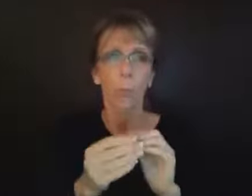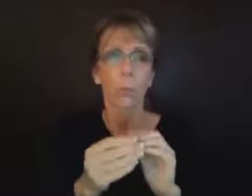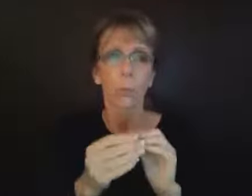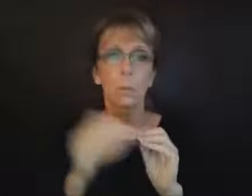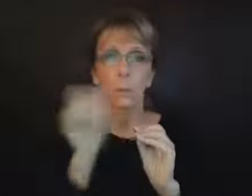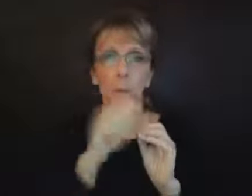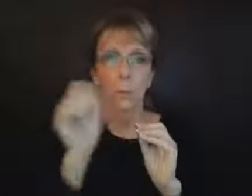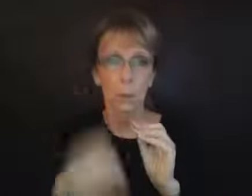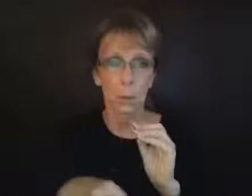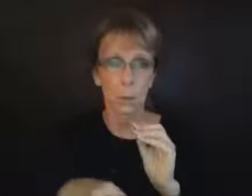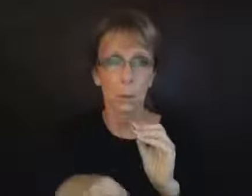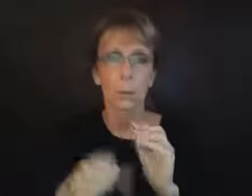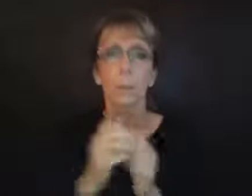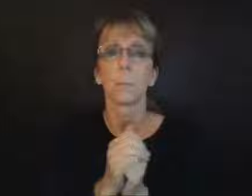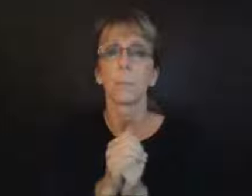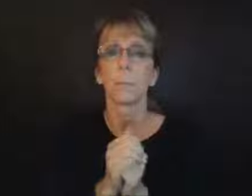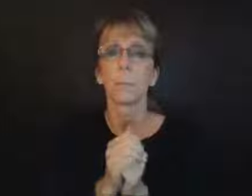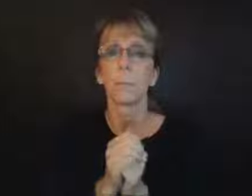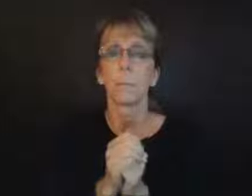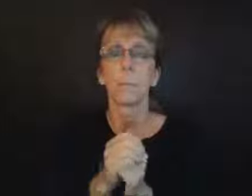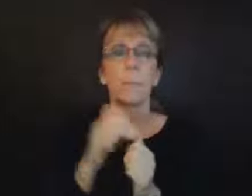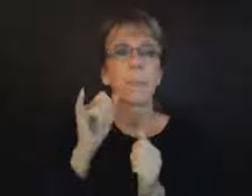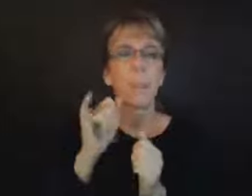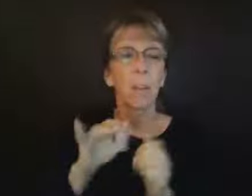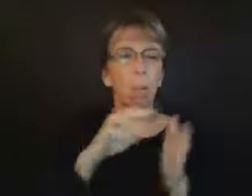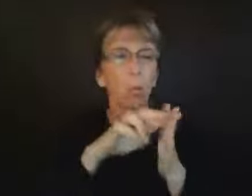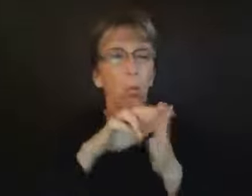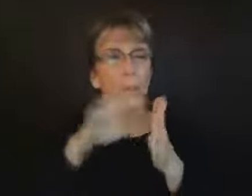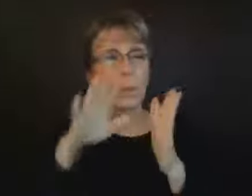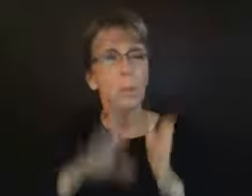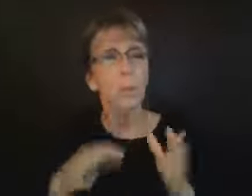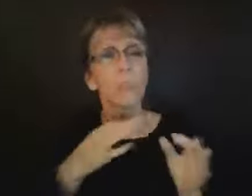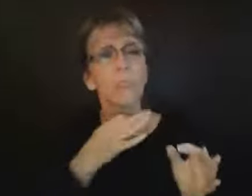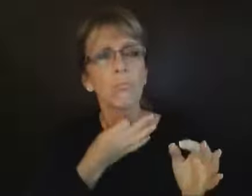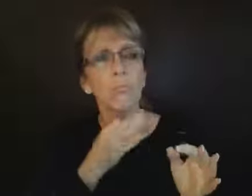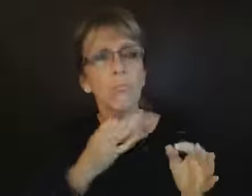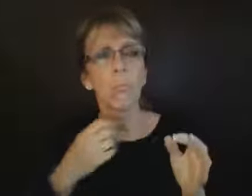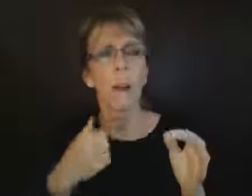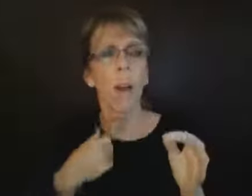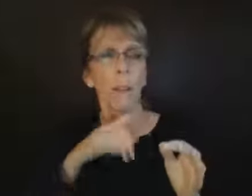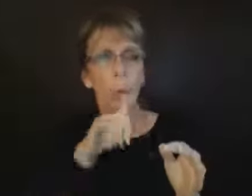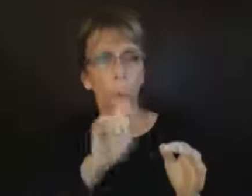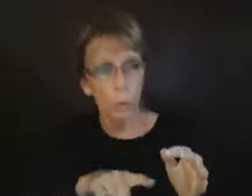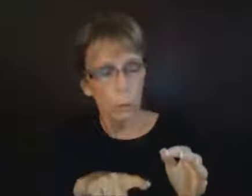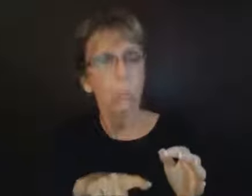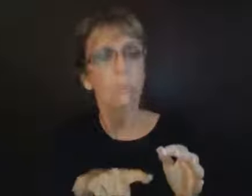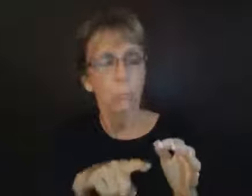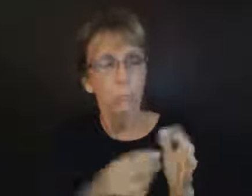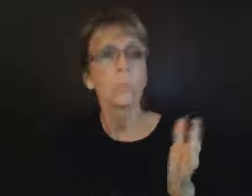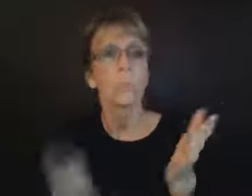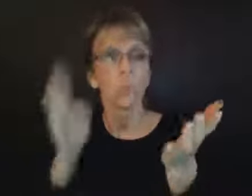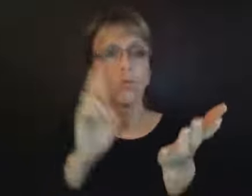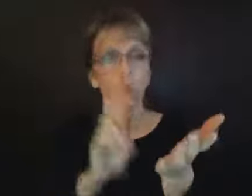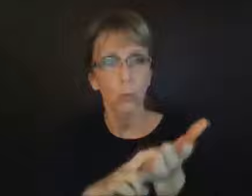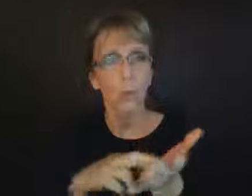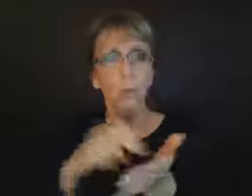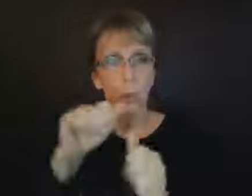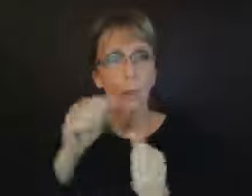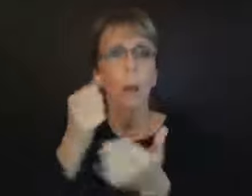those numbers and percentages. If researchers had questions, the registry could be helpful...